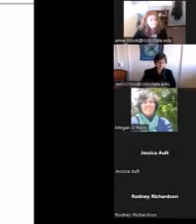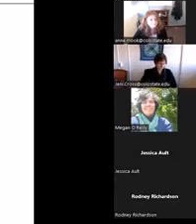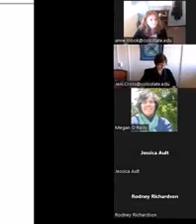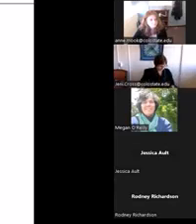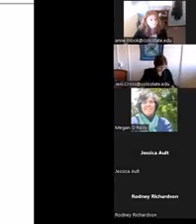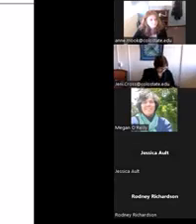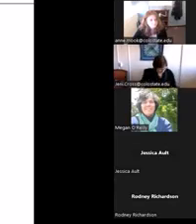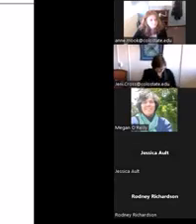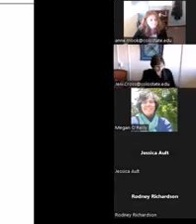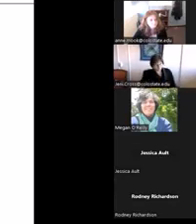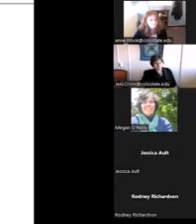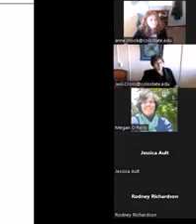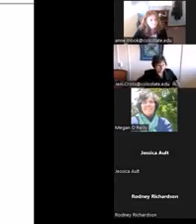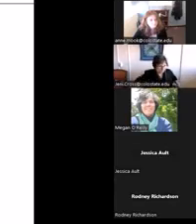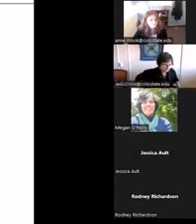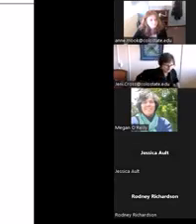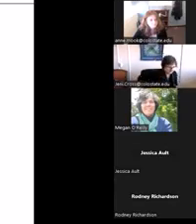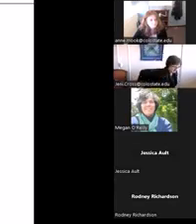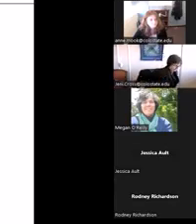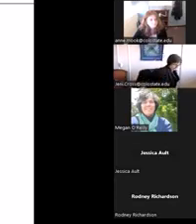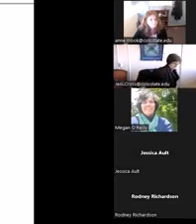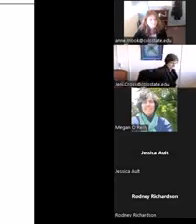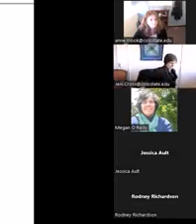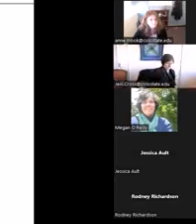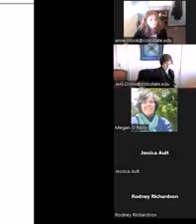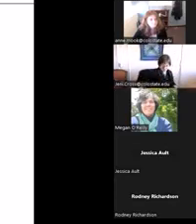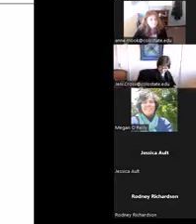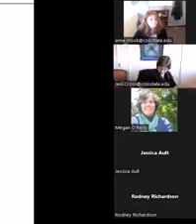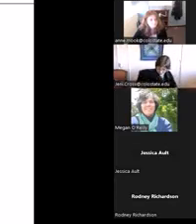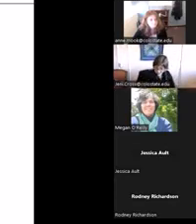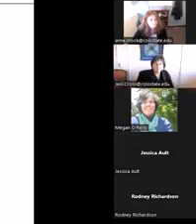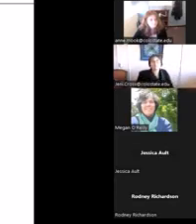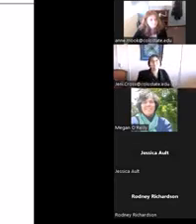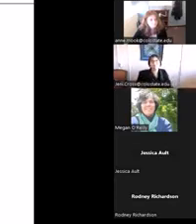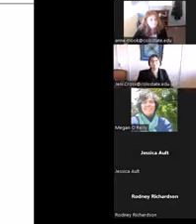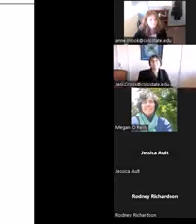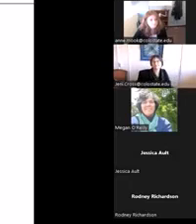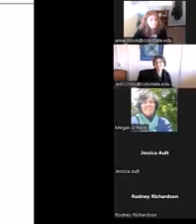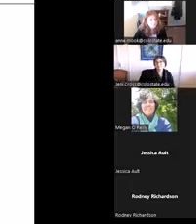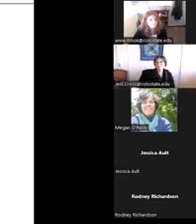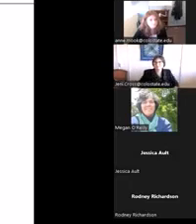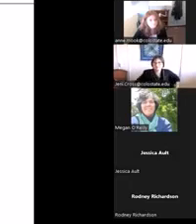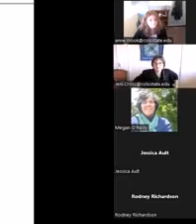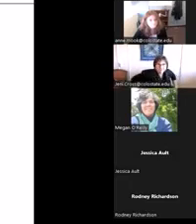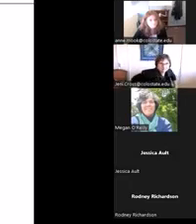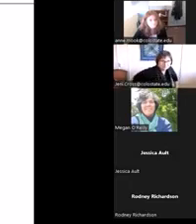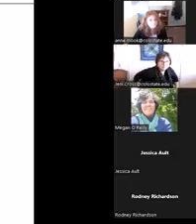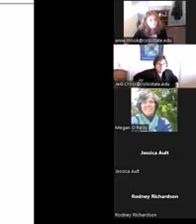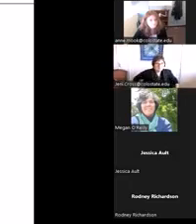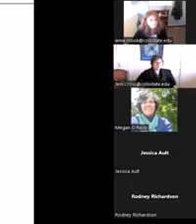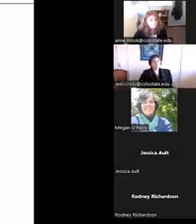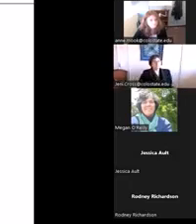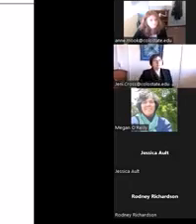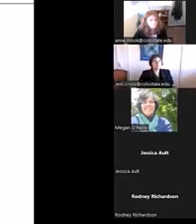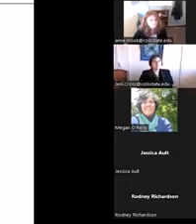check out the recording of our last webinar, which you can view on this website here.